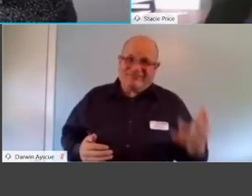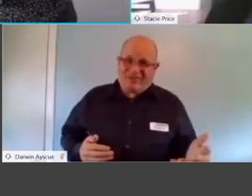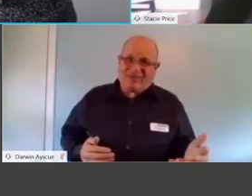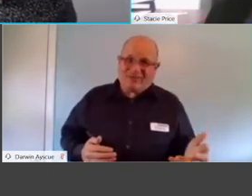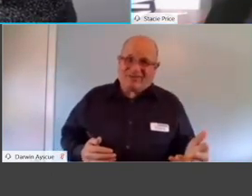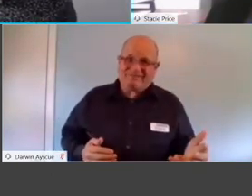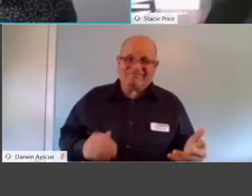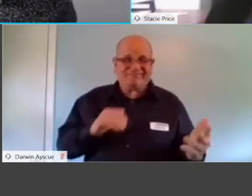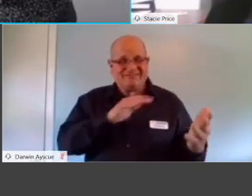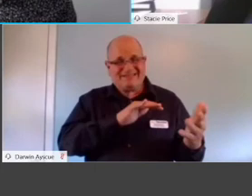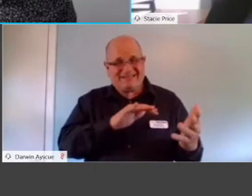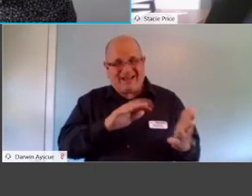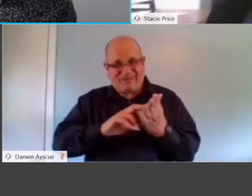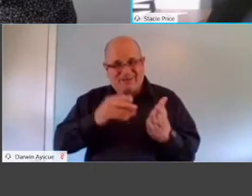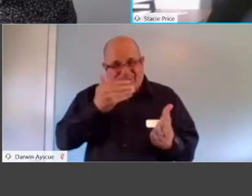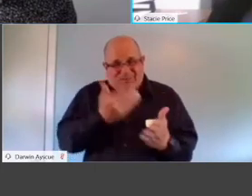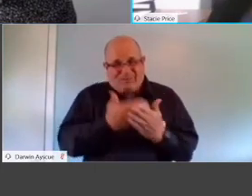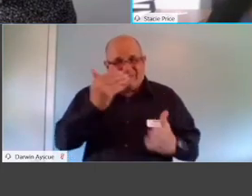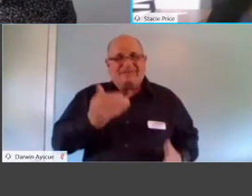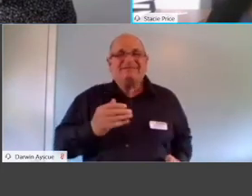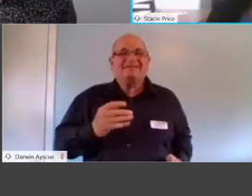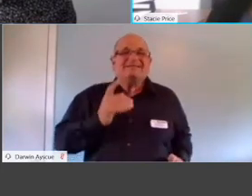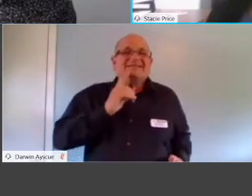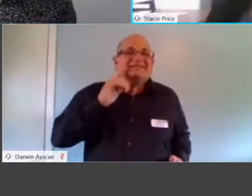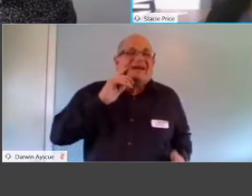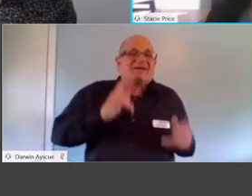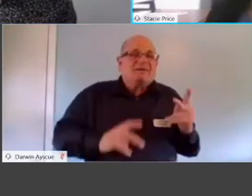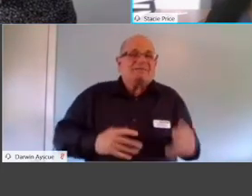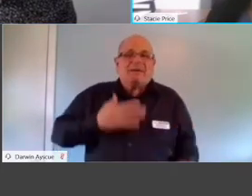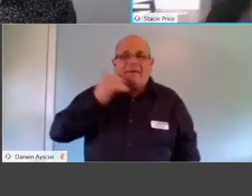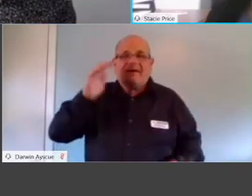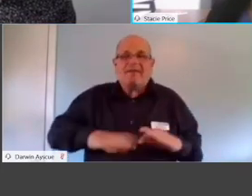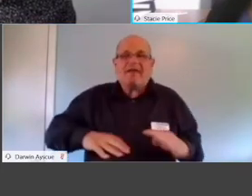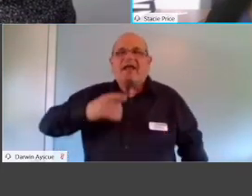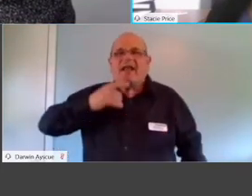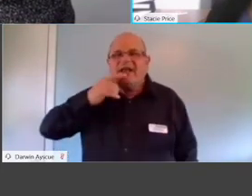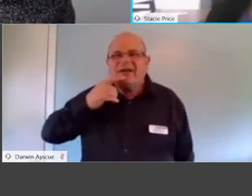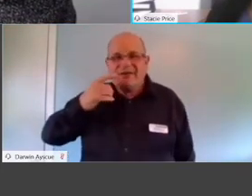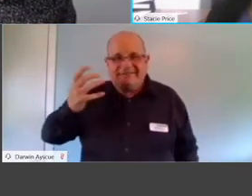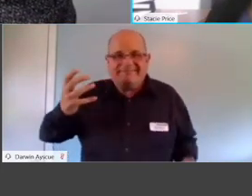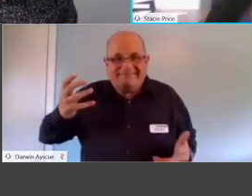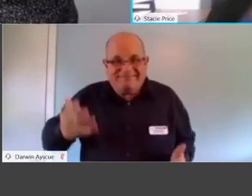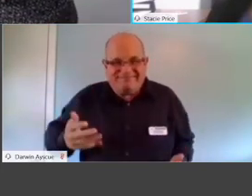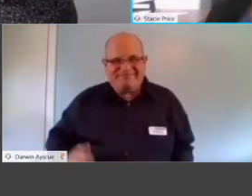Studies show this person may be better than your hearing lifeguards, that's one of those